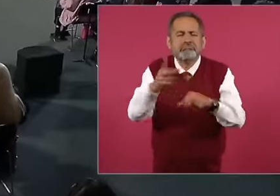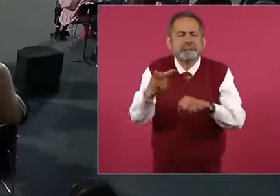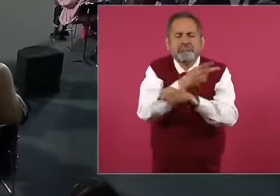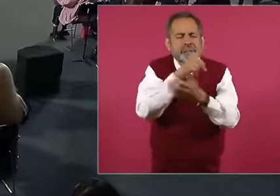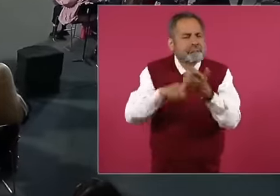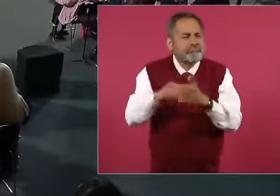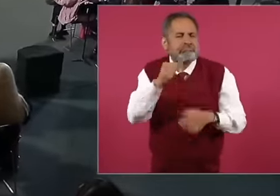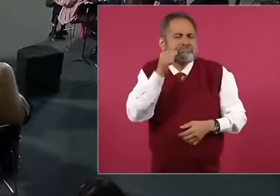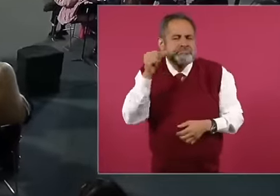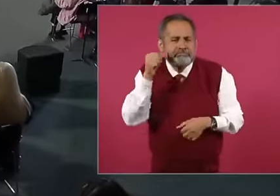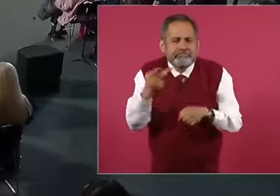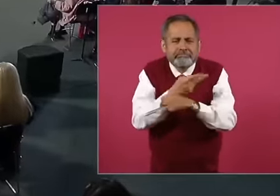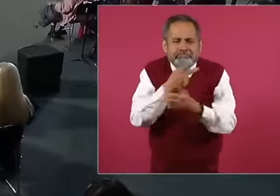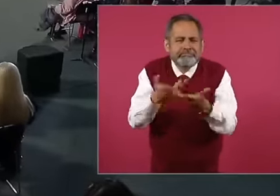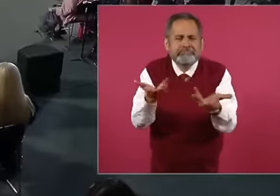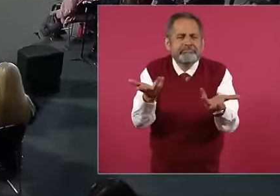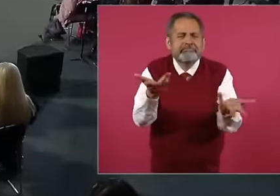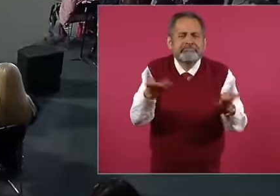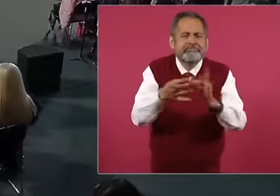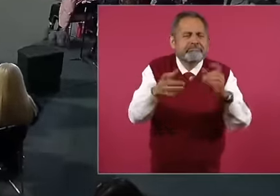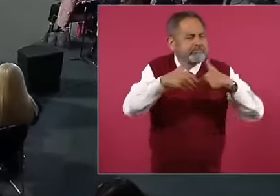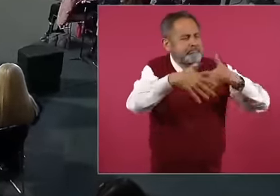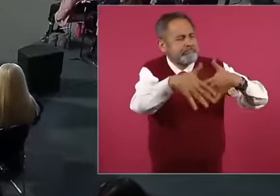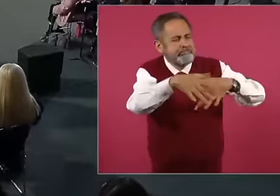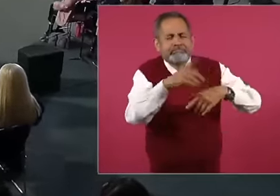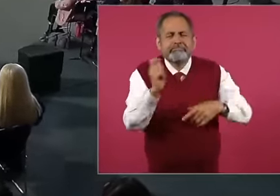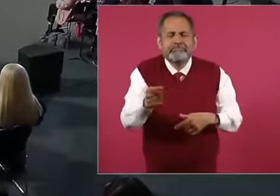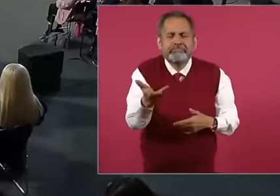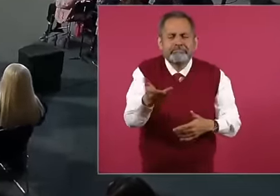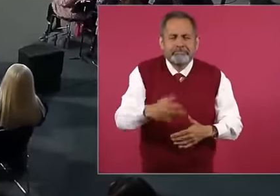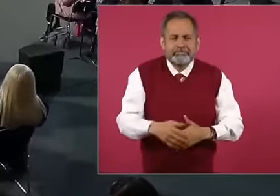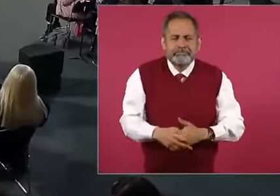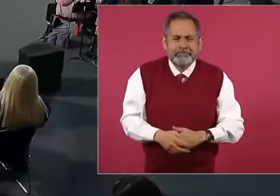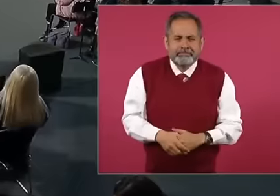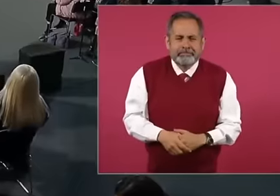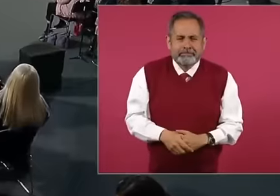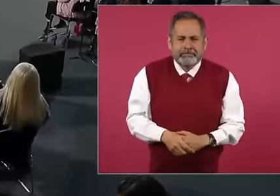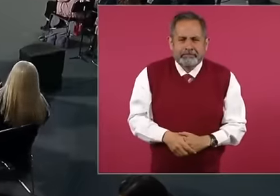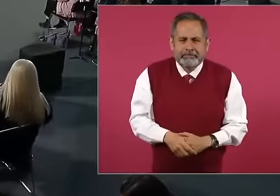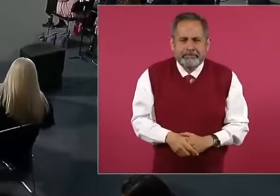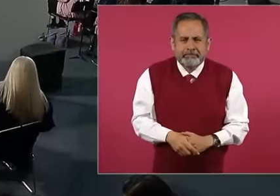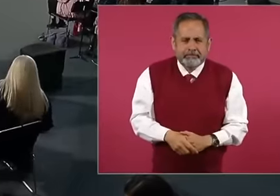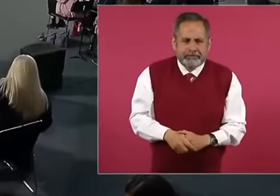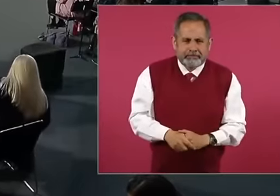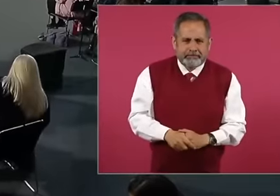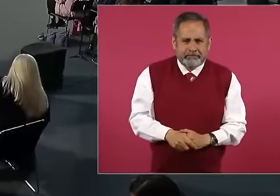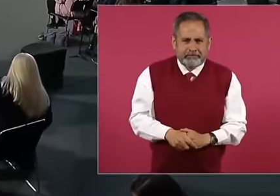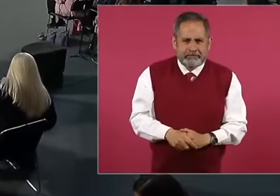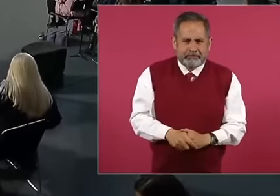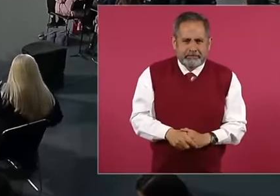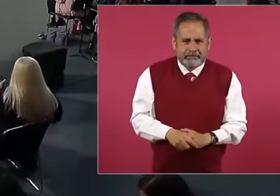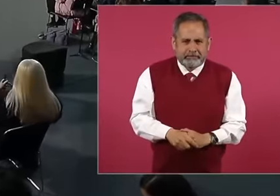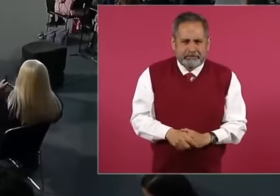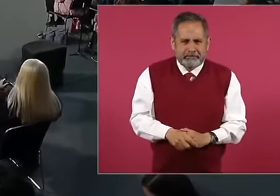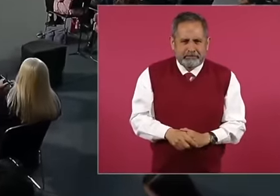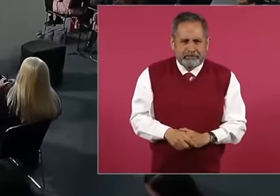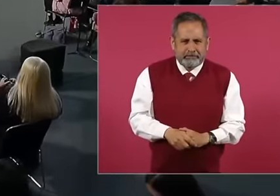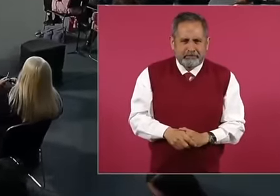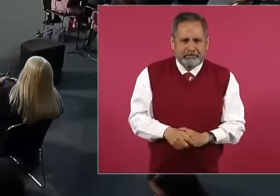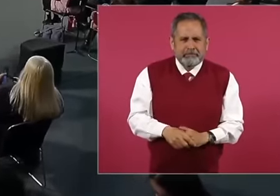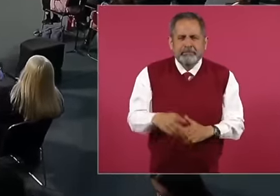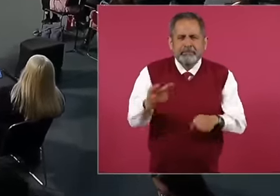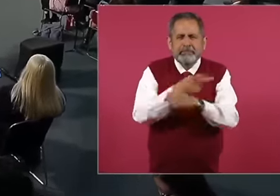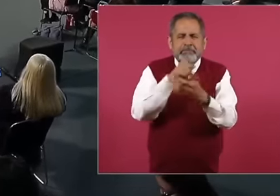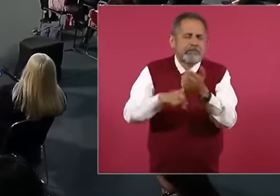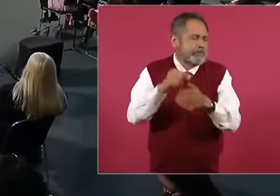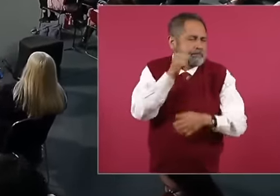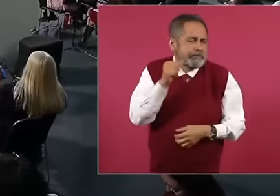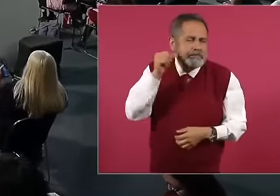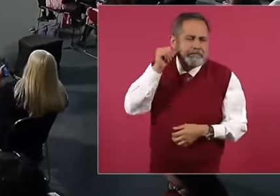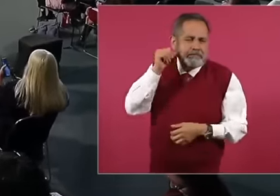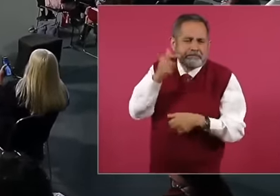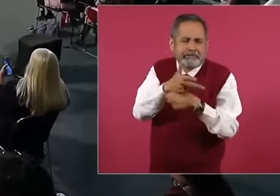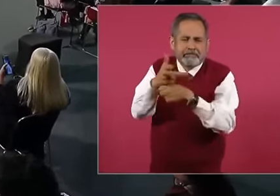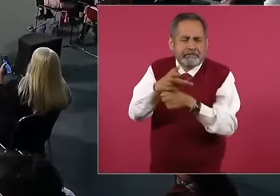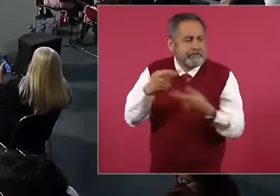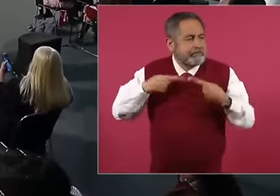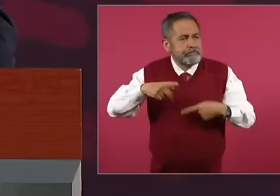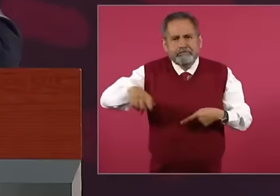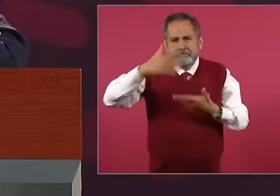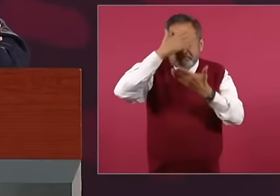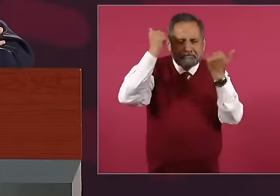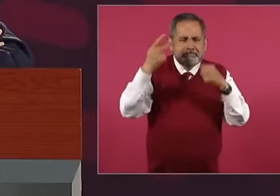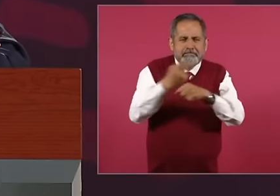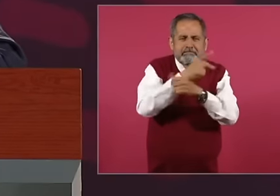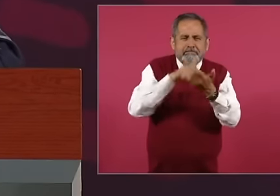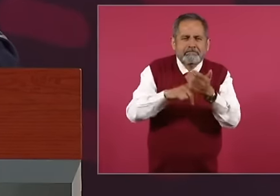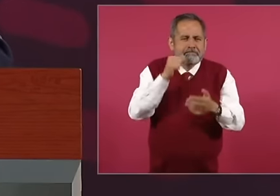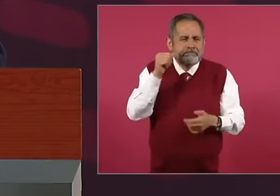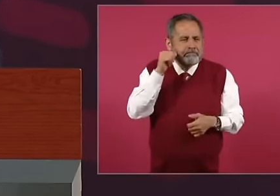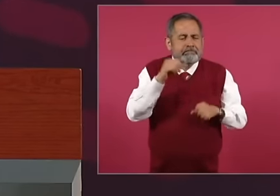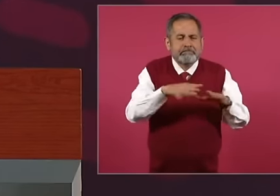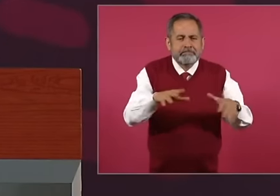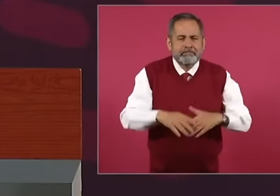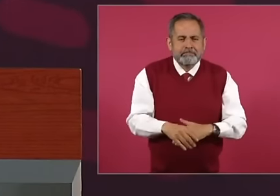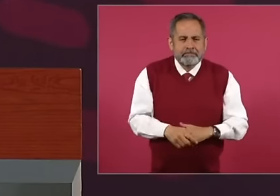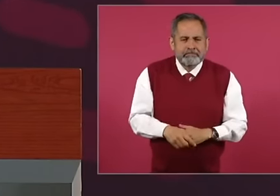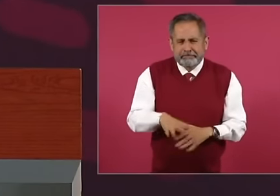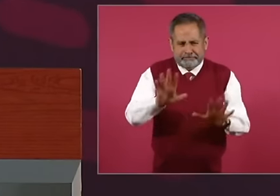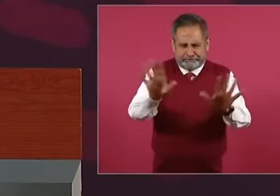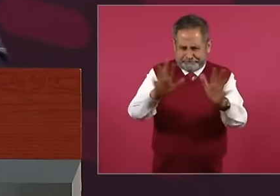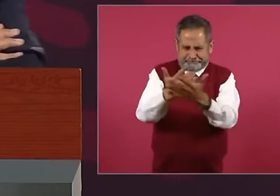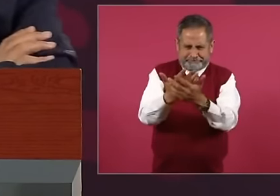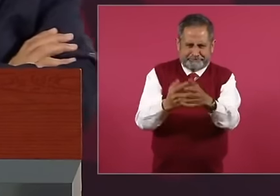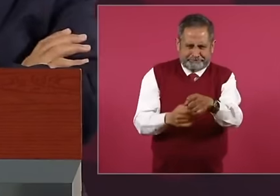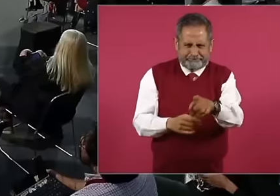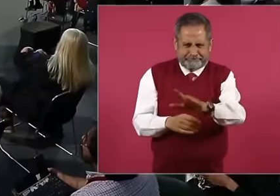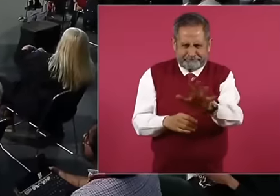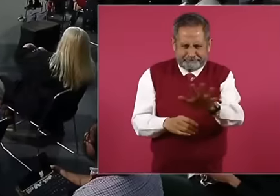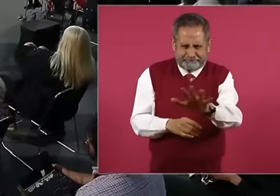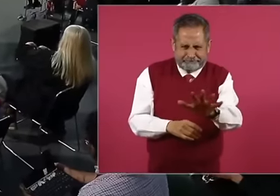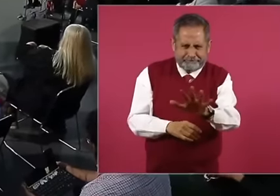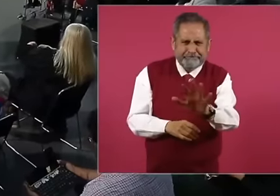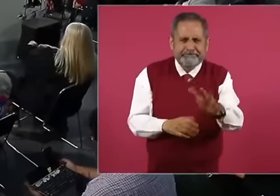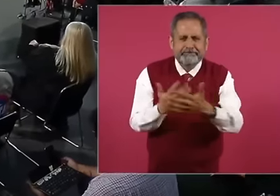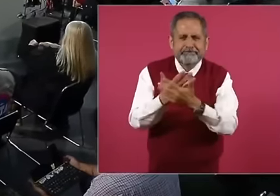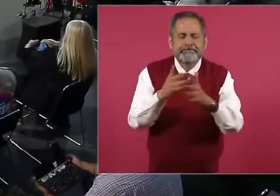yesterday What was it What happened is that people don't know how to see, to see, to see, nothing